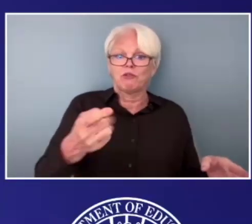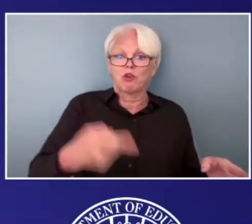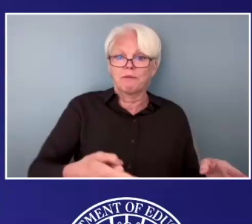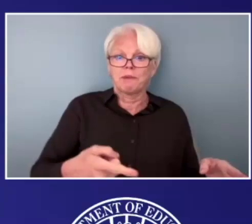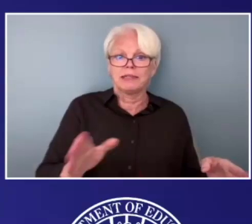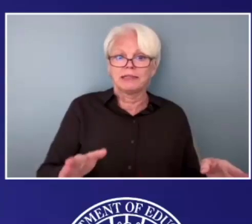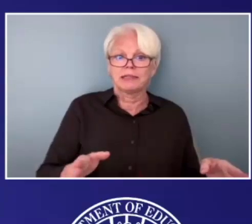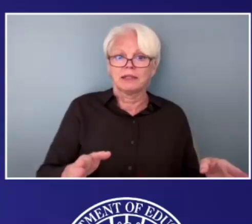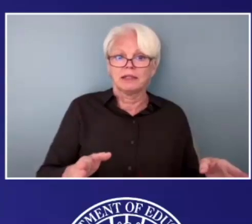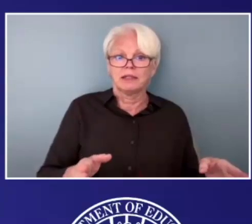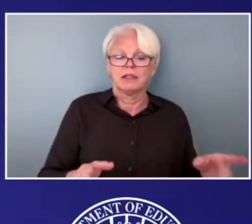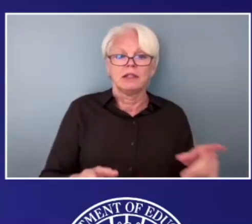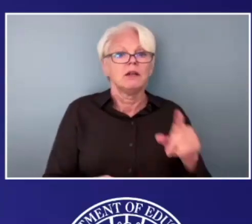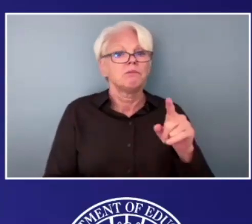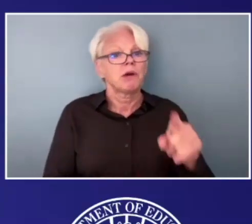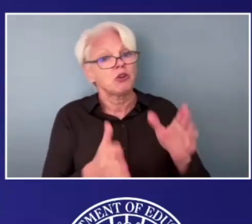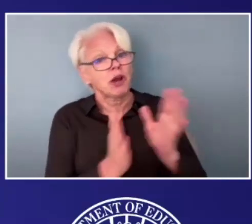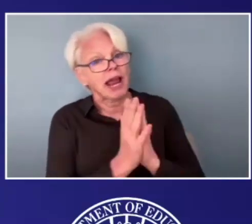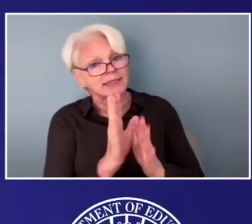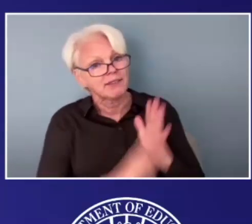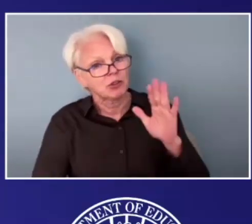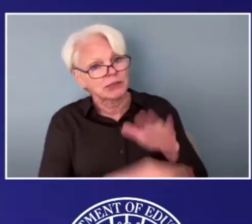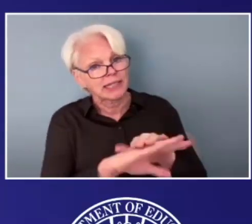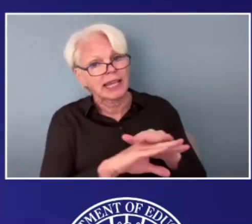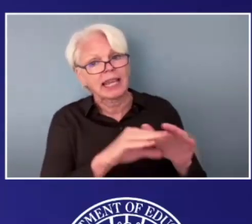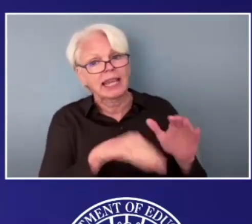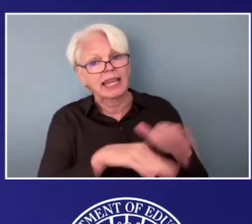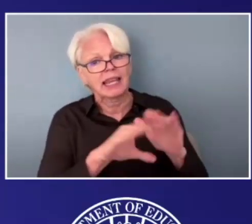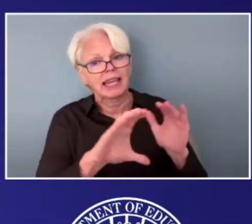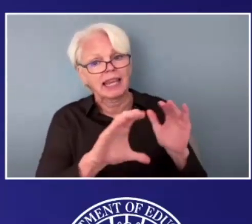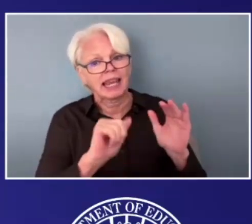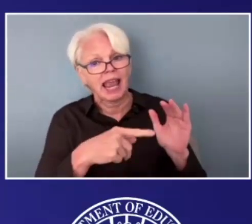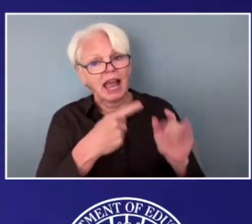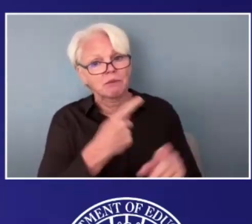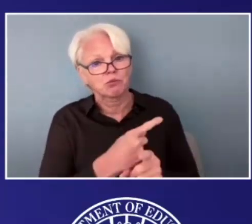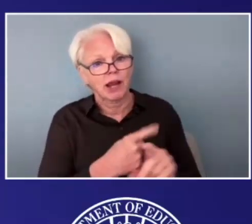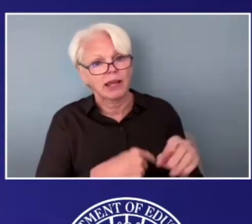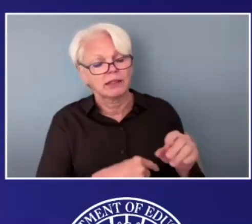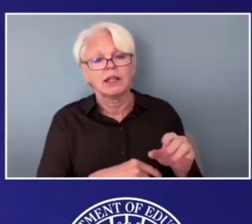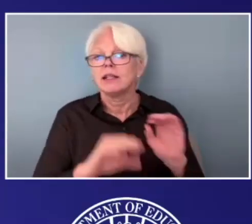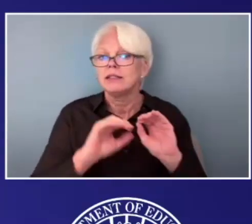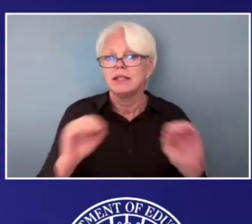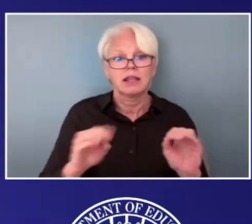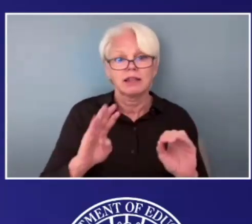There is not a cap, though. You're asking about the cap. Correct? There was nothing in the bill that precluded this from just being a